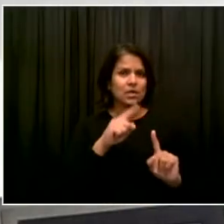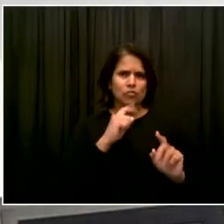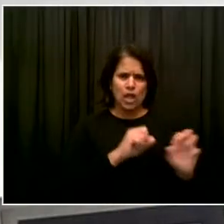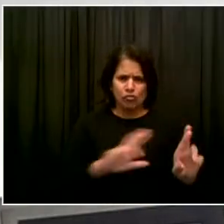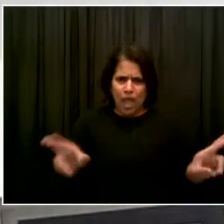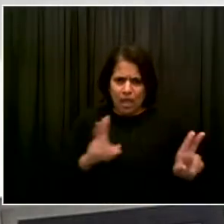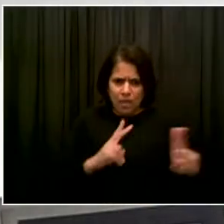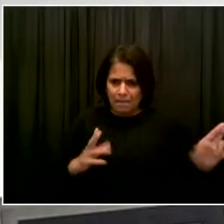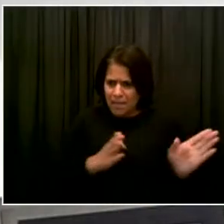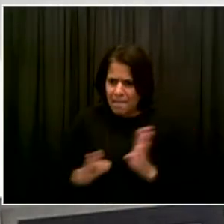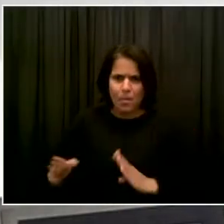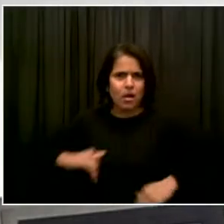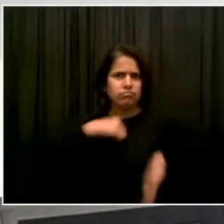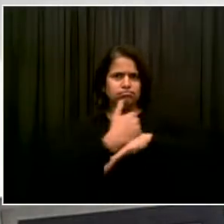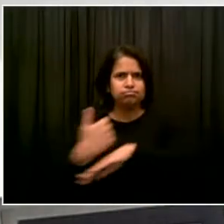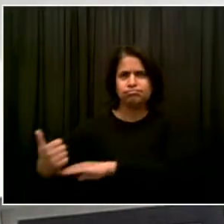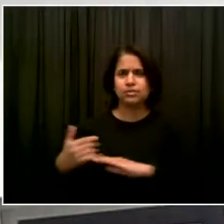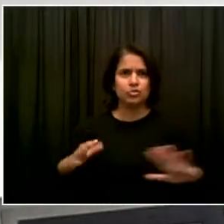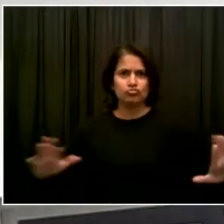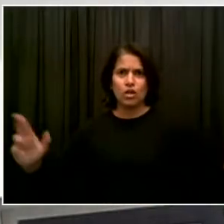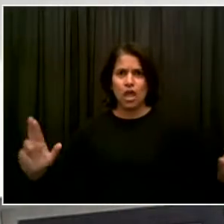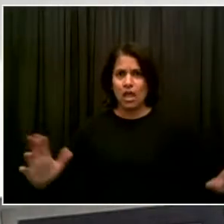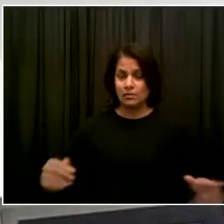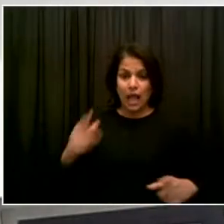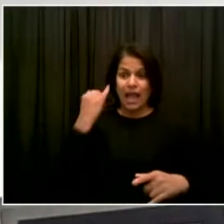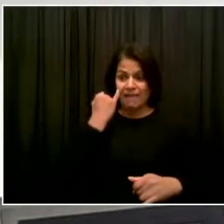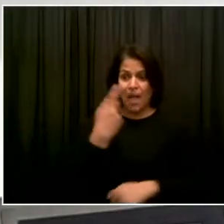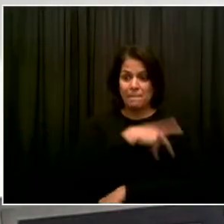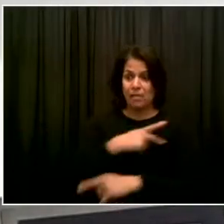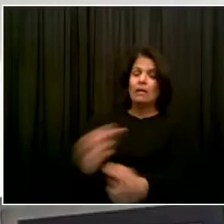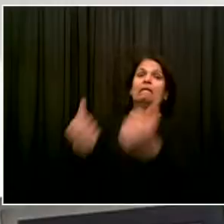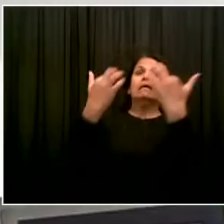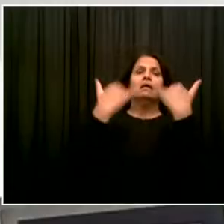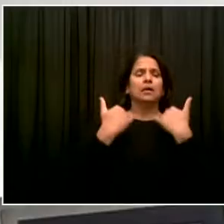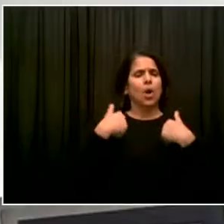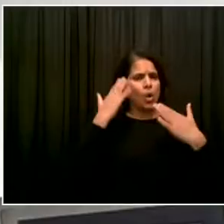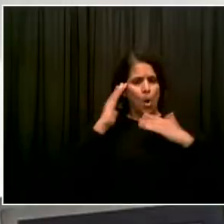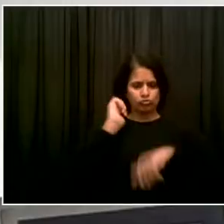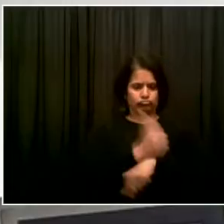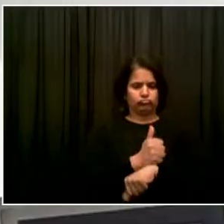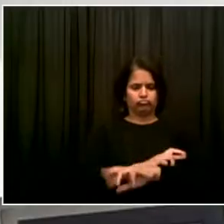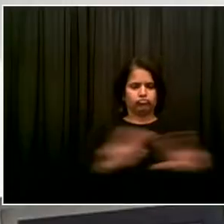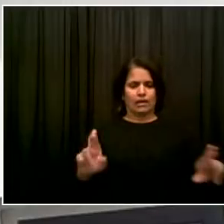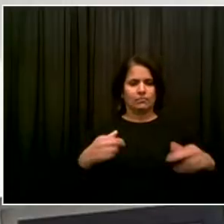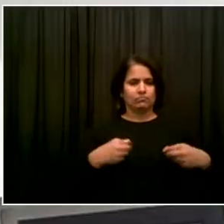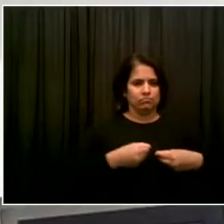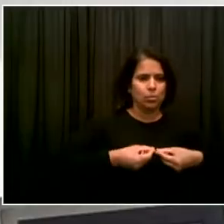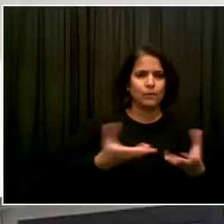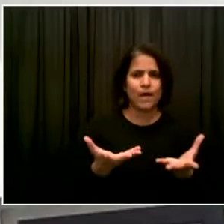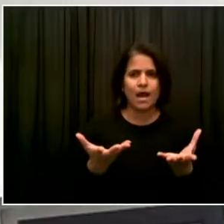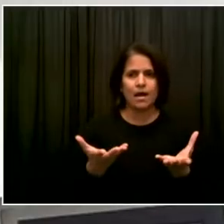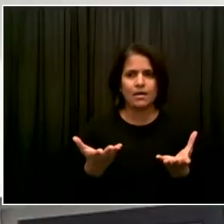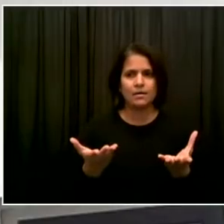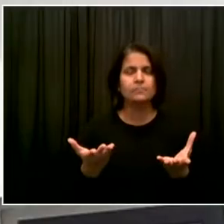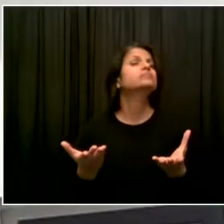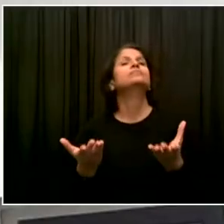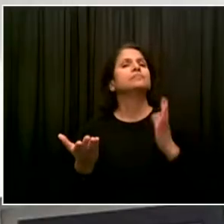I CAN ASSURE YOU